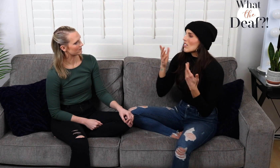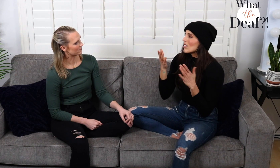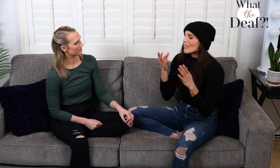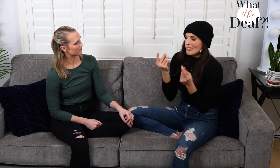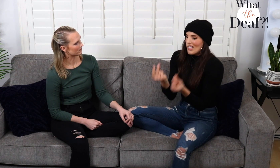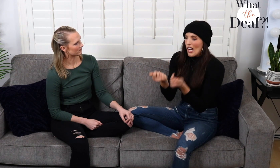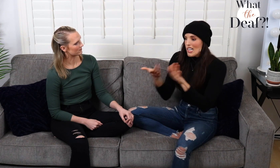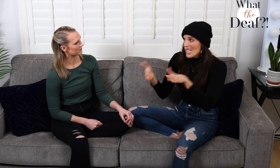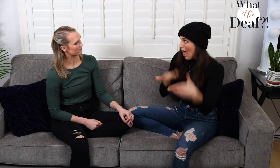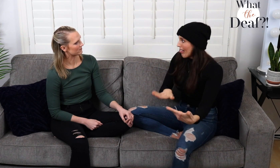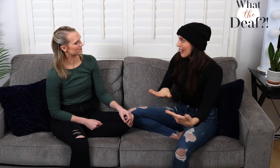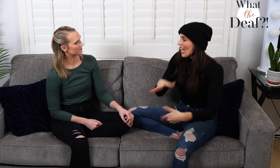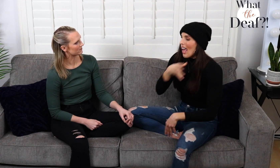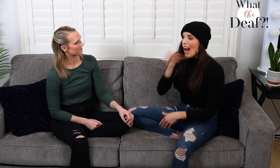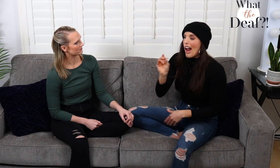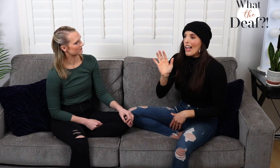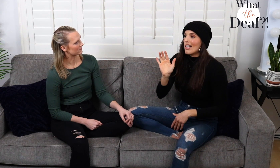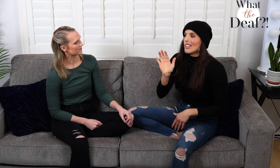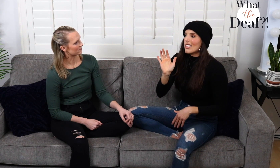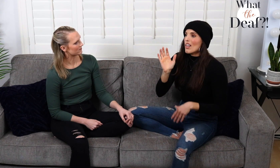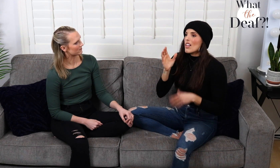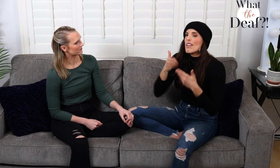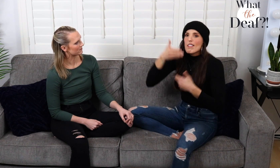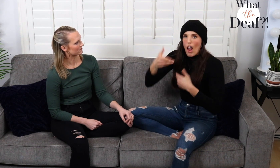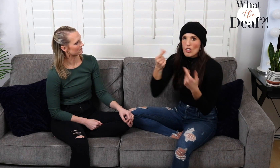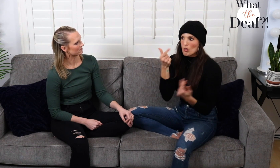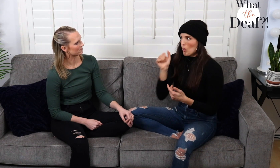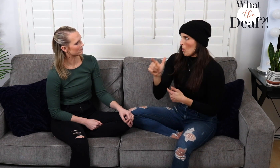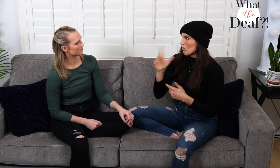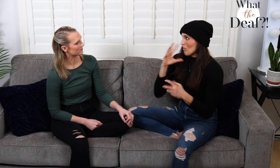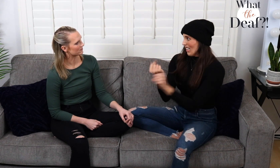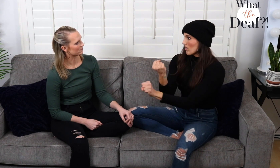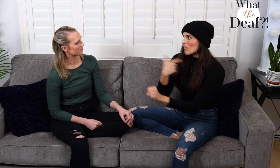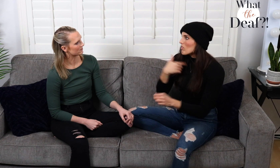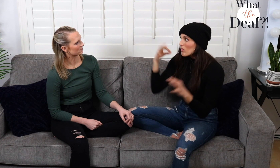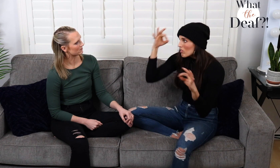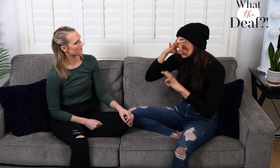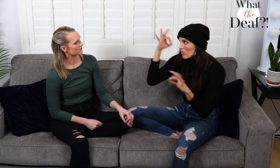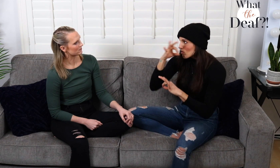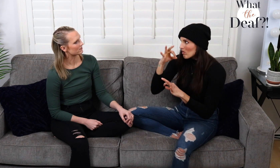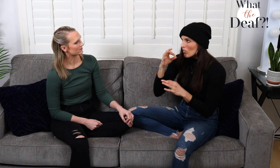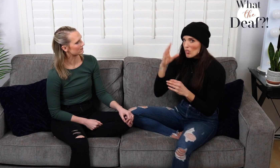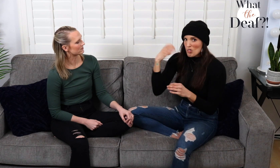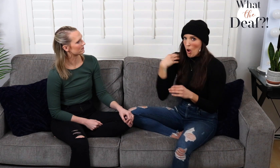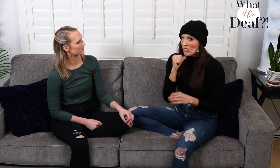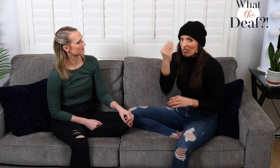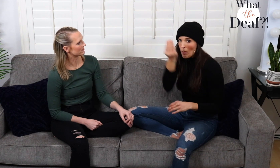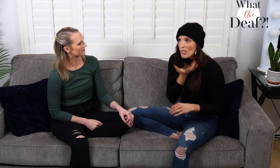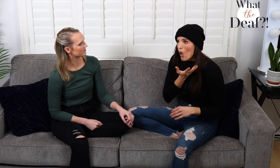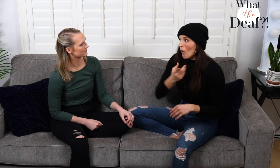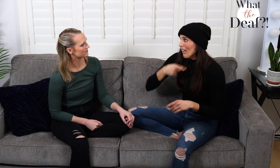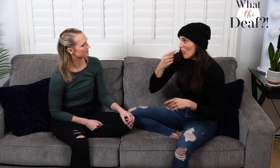in water polo, it was sudden-death and the next goal would win and I had no idea the coach not